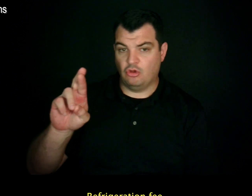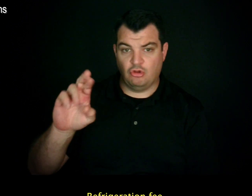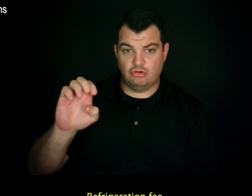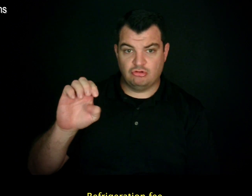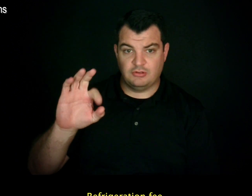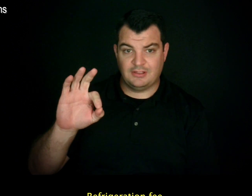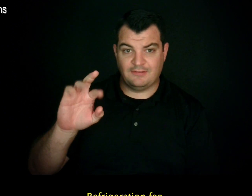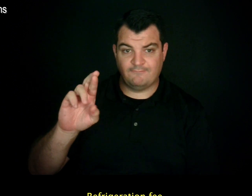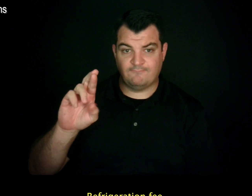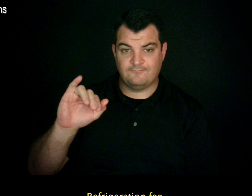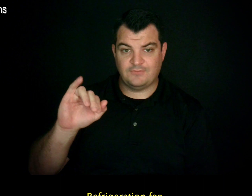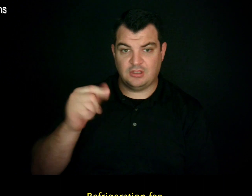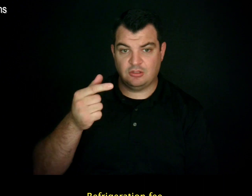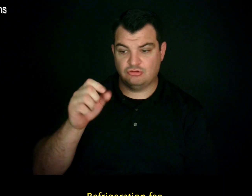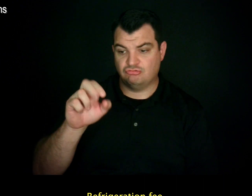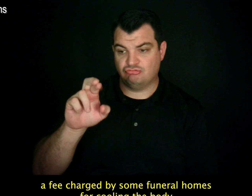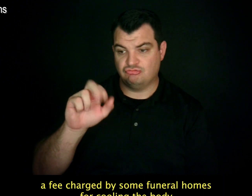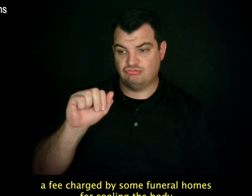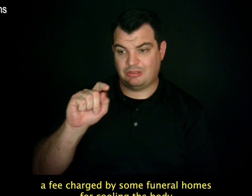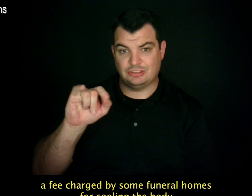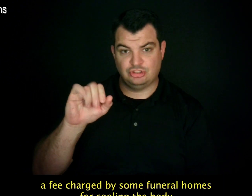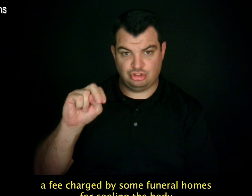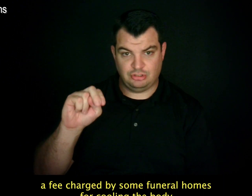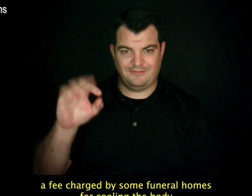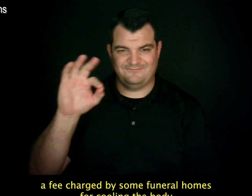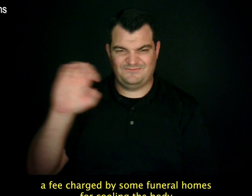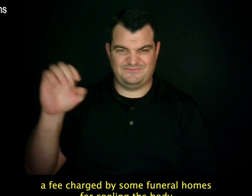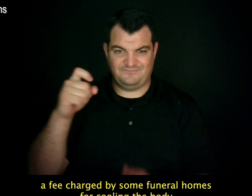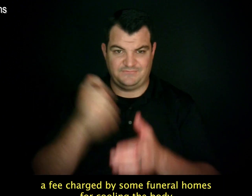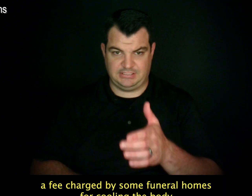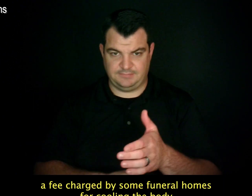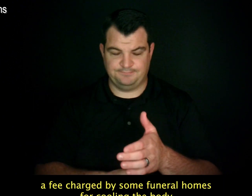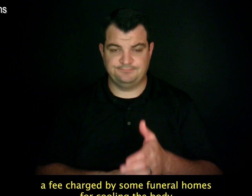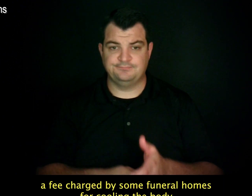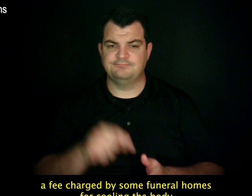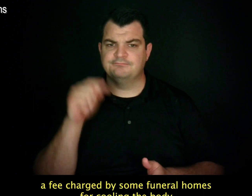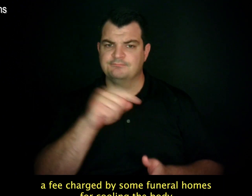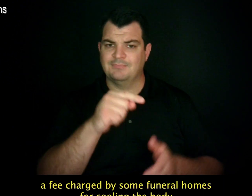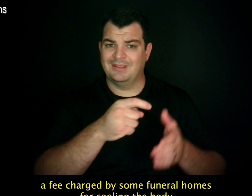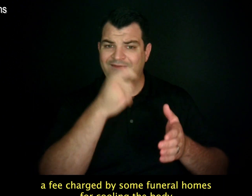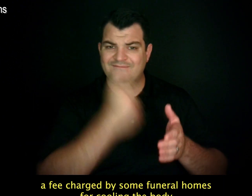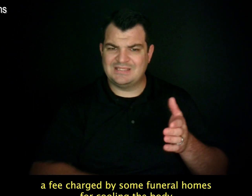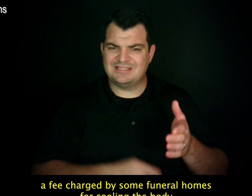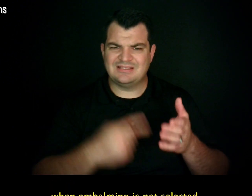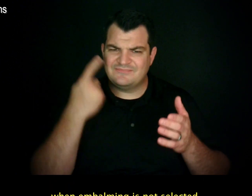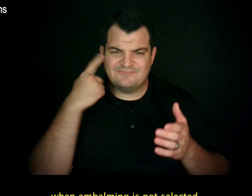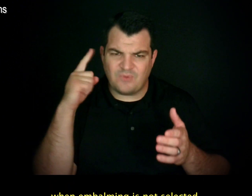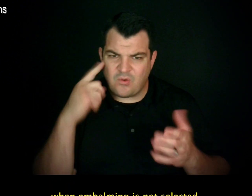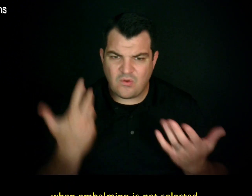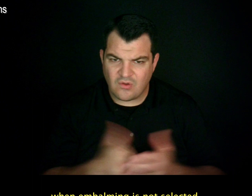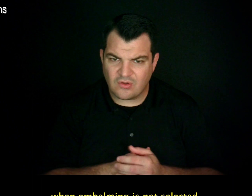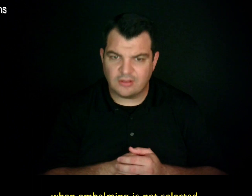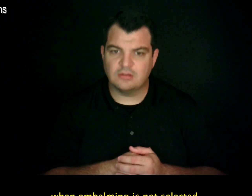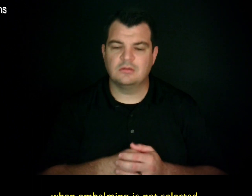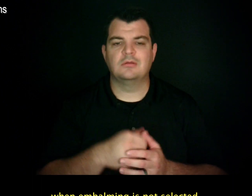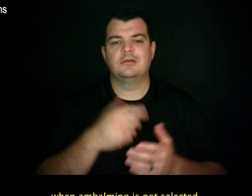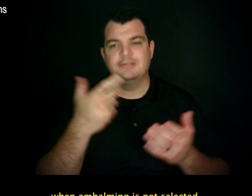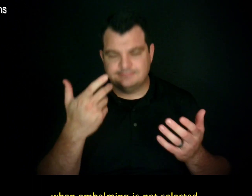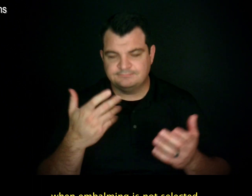Refrigeration fee, a fee charged by some funeral homes for cooling the body when embalming is not selected.